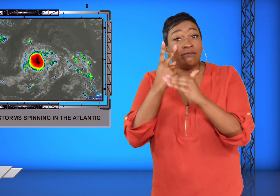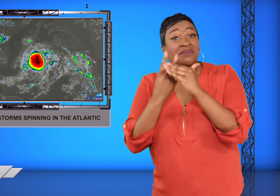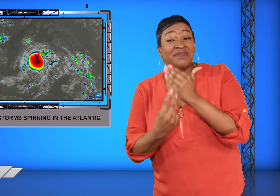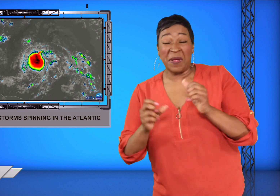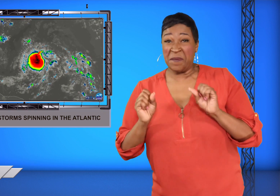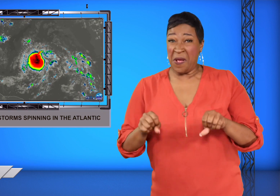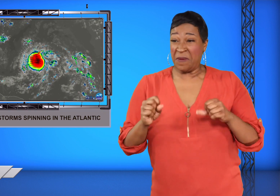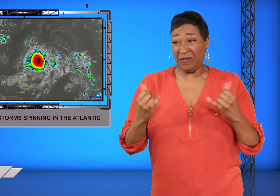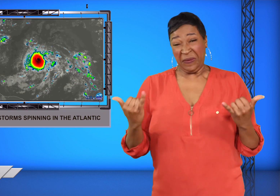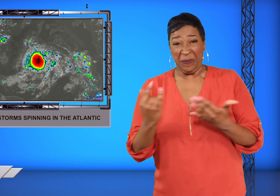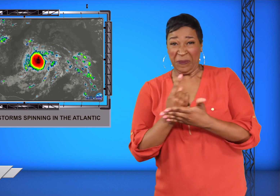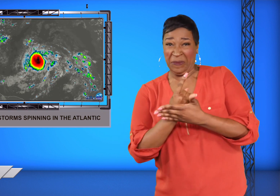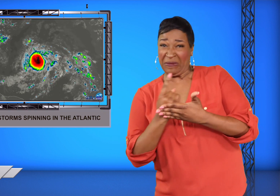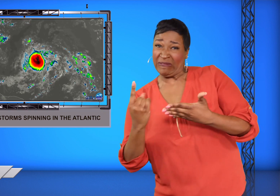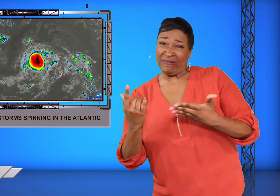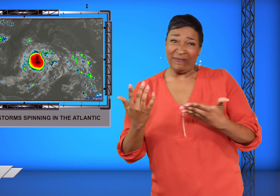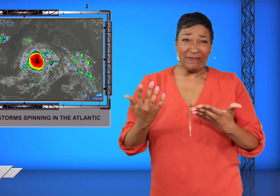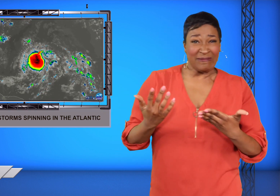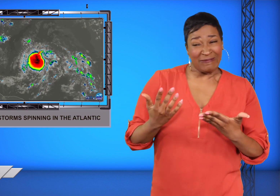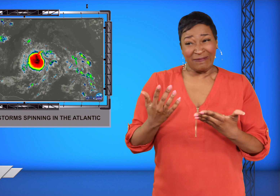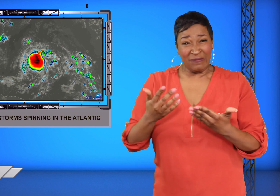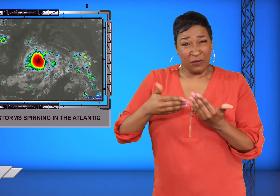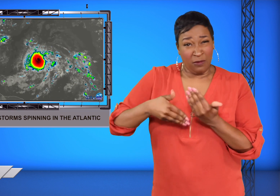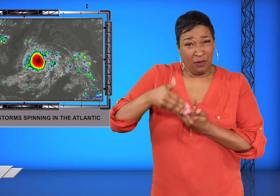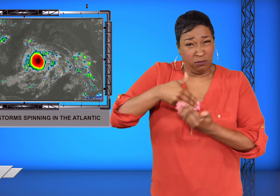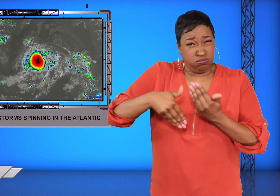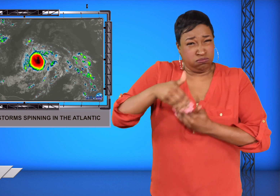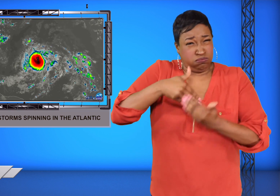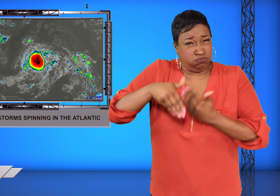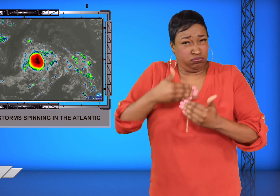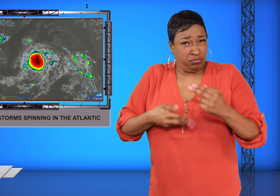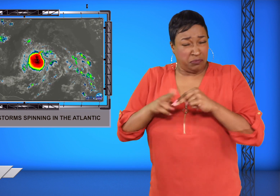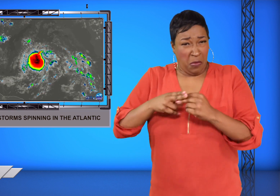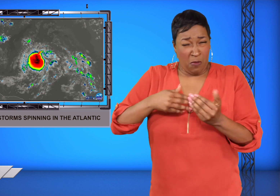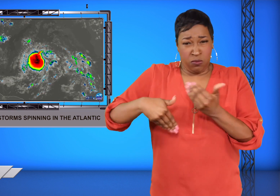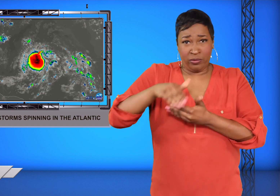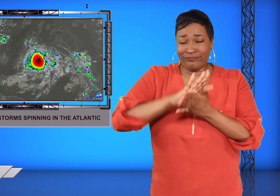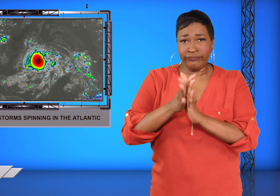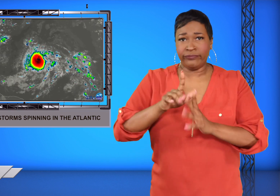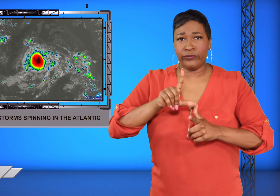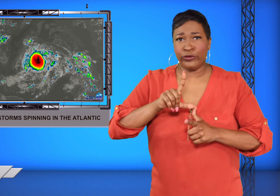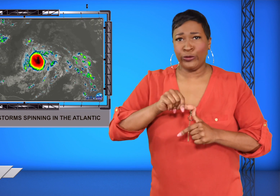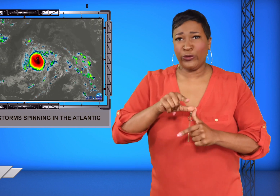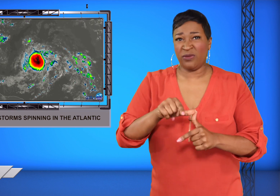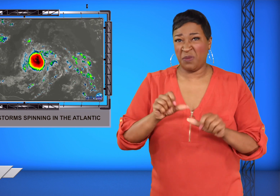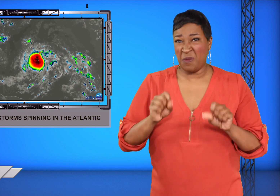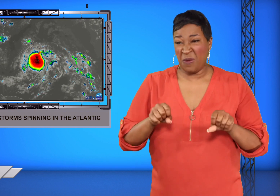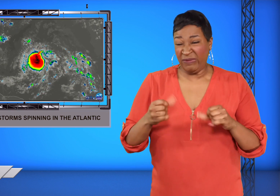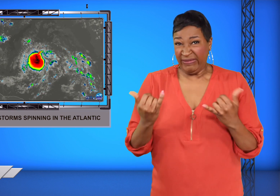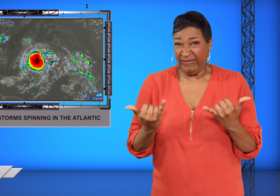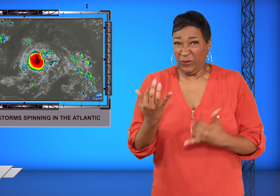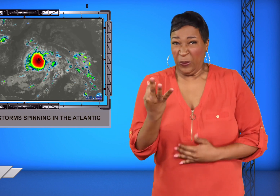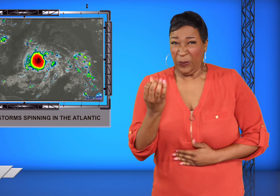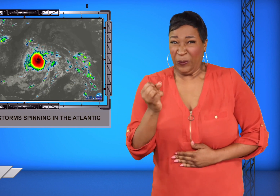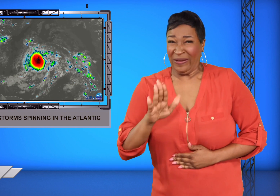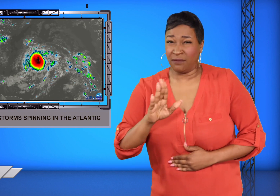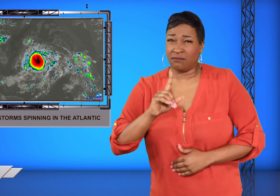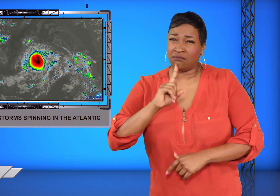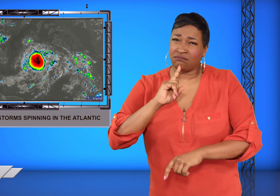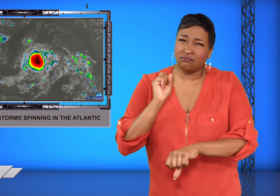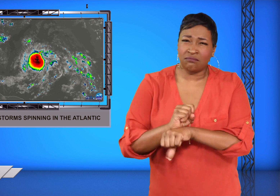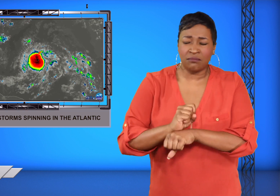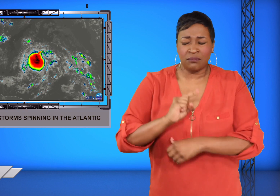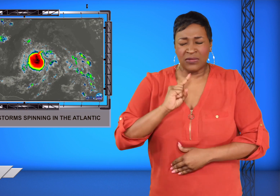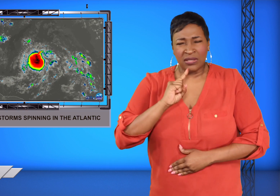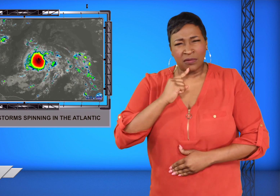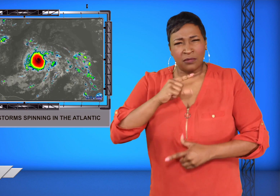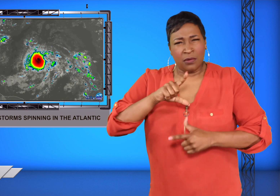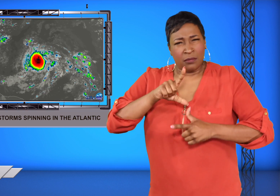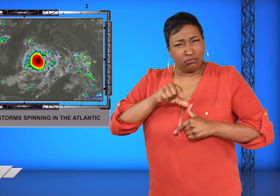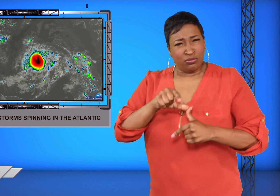Lorenzo could strengthen into a hurricane by midweek and could become a major hurricane